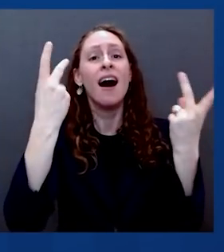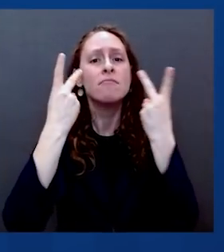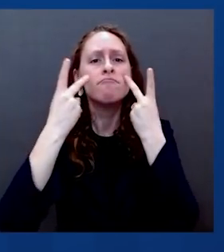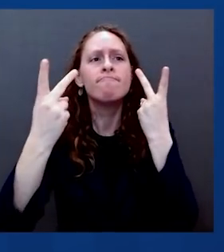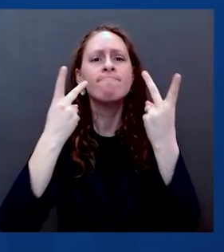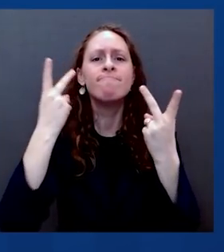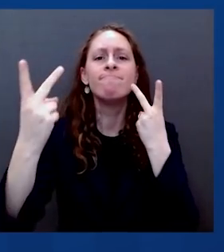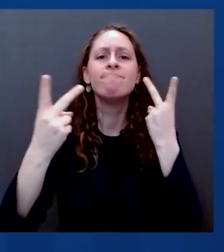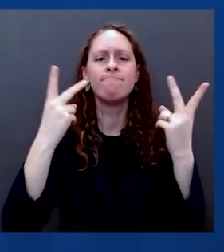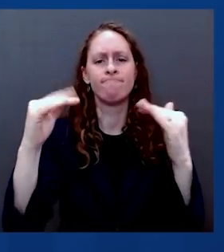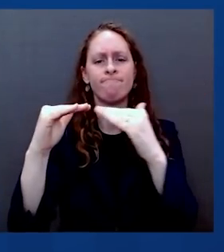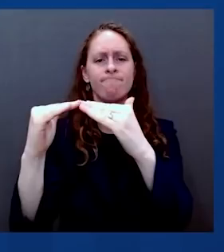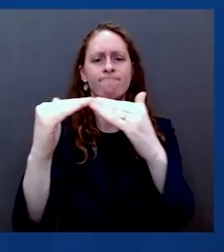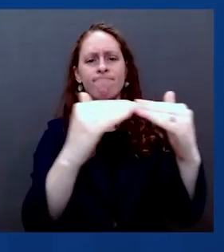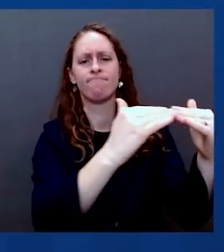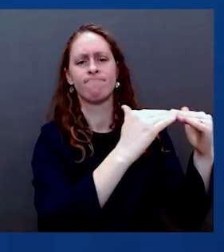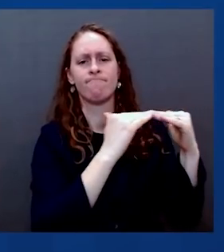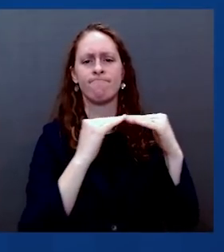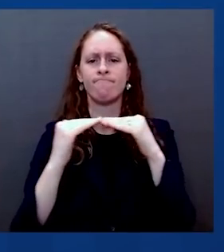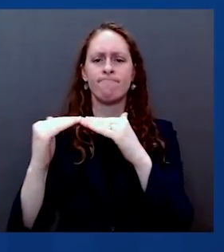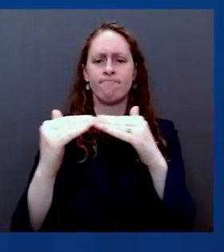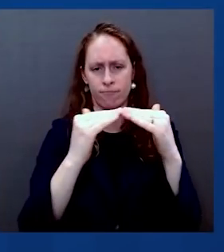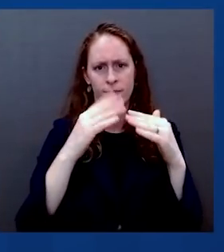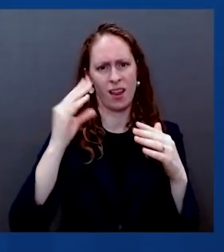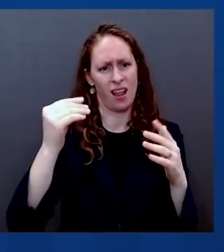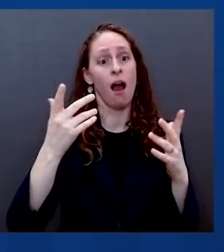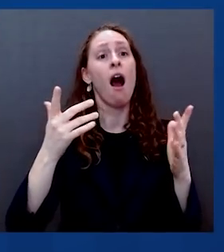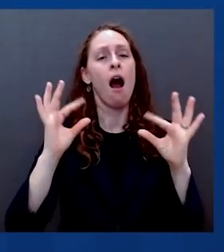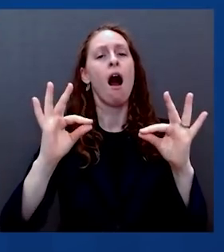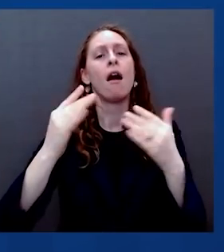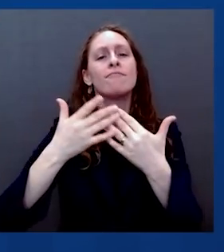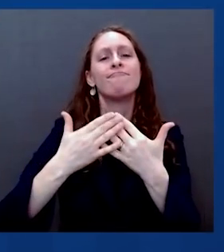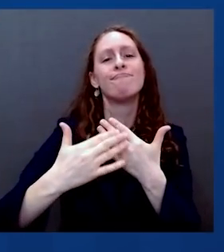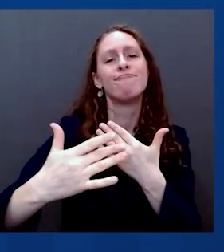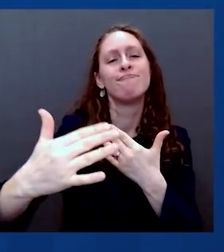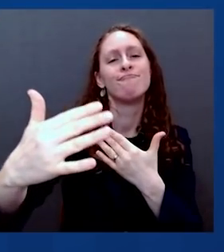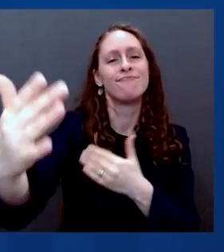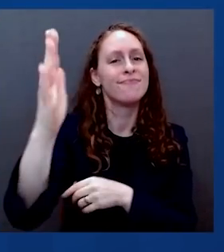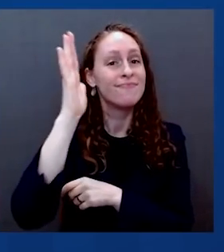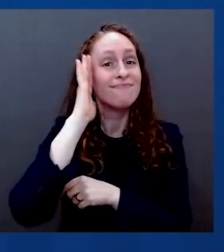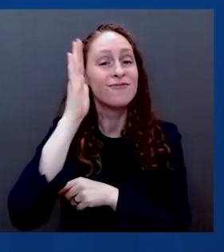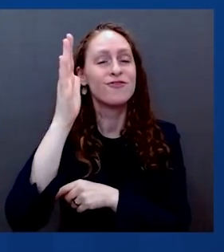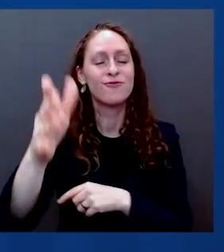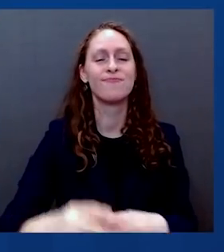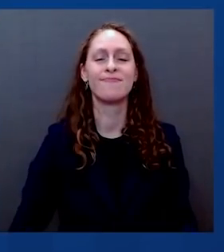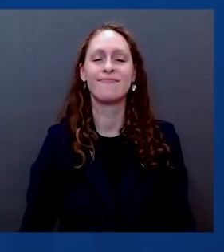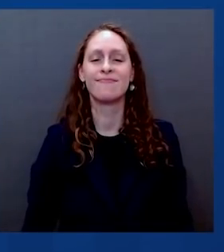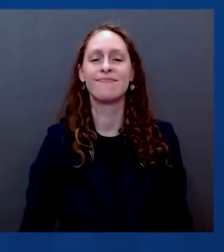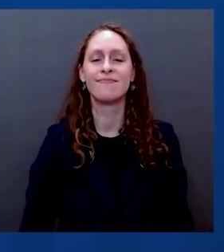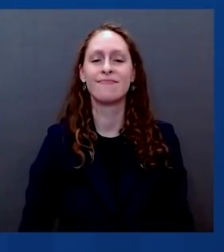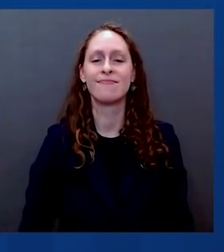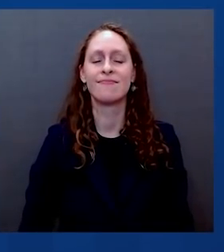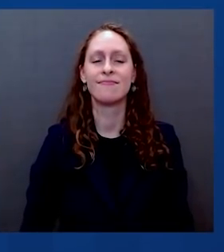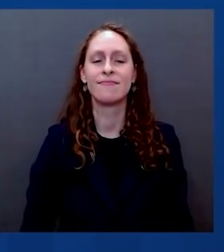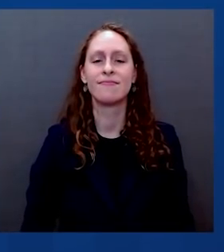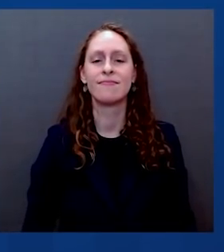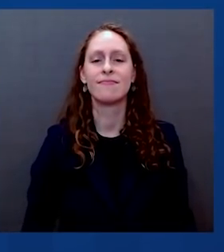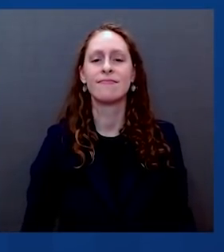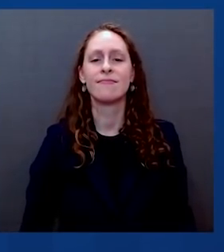And now my fellow Americans, it is my honor to introduce a leader who was unwavering in his commitment